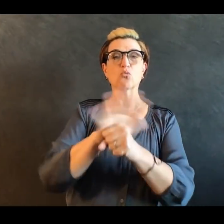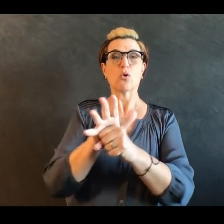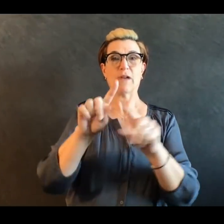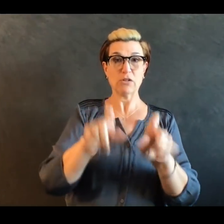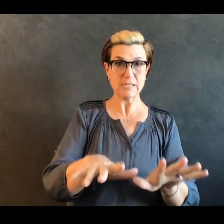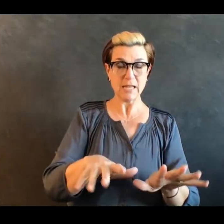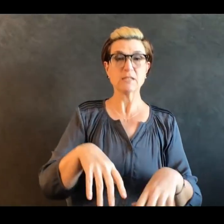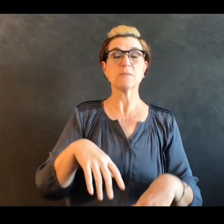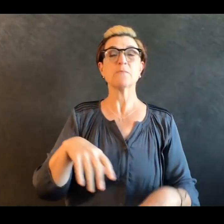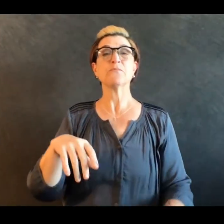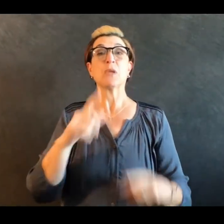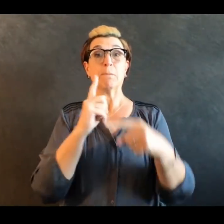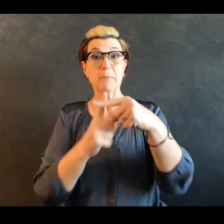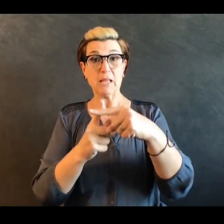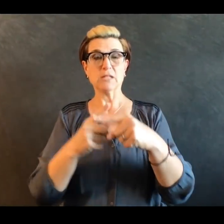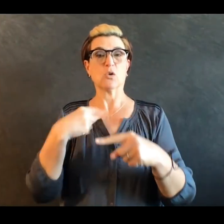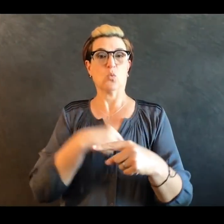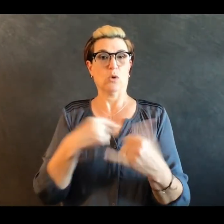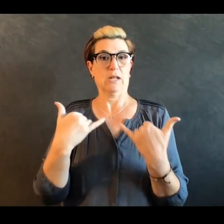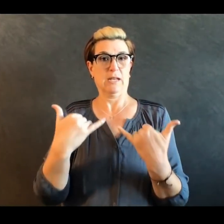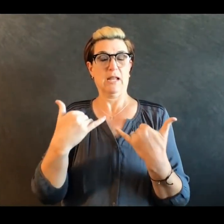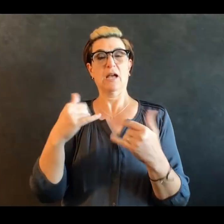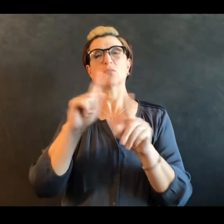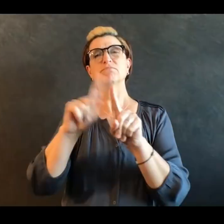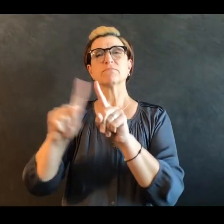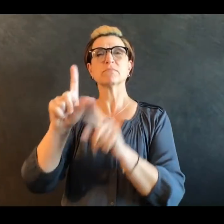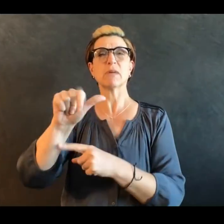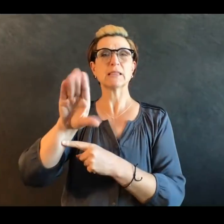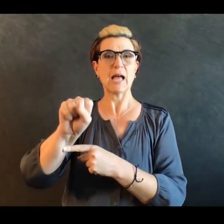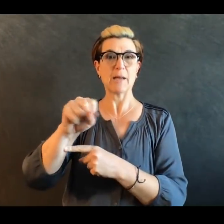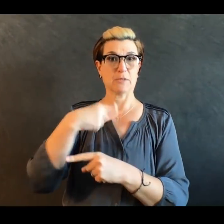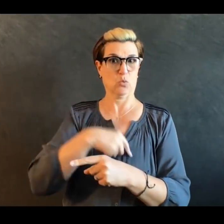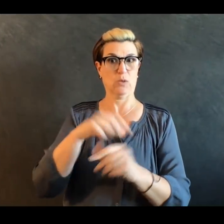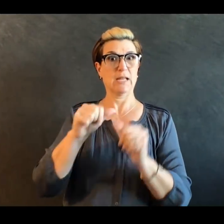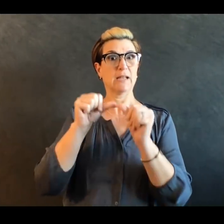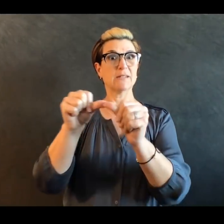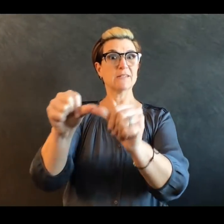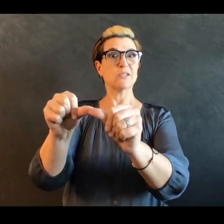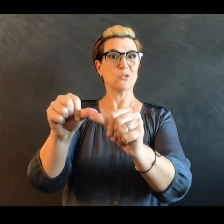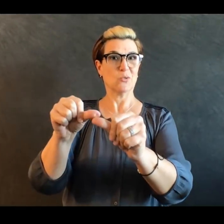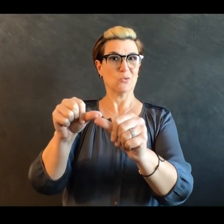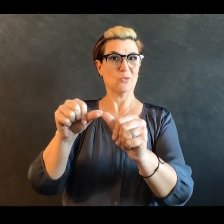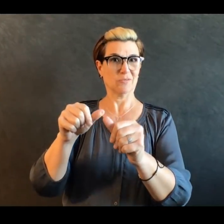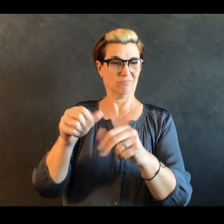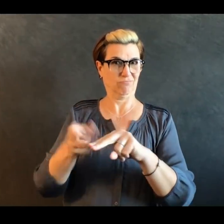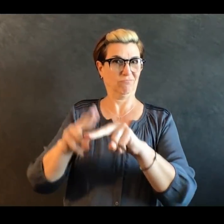to widen our capacity still further today Abbott Labs announced that it has